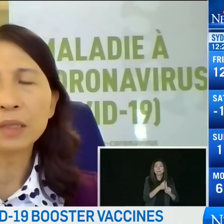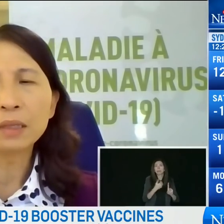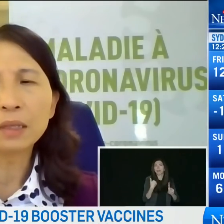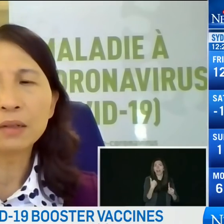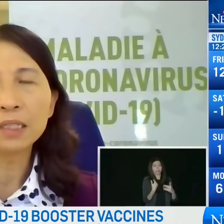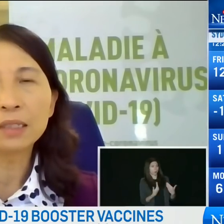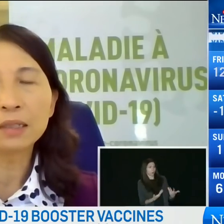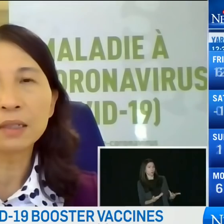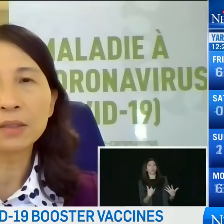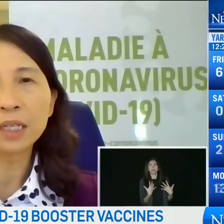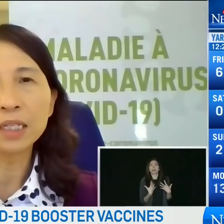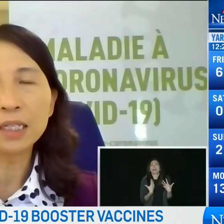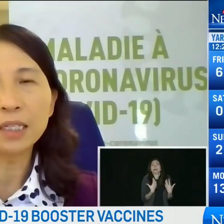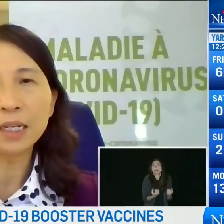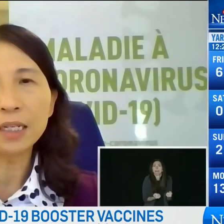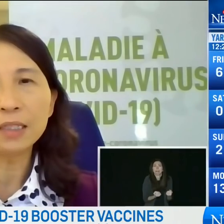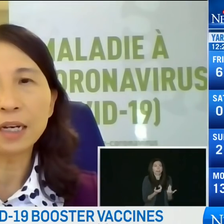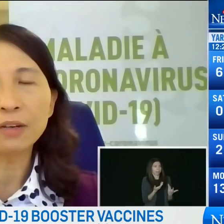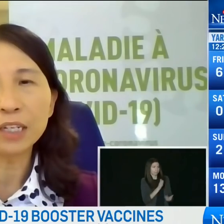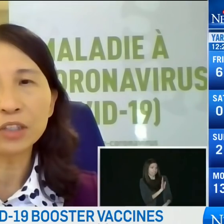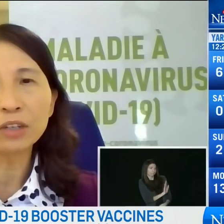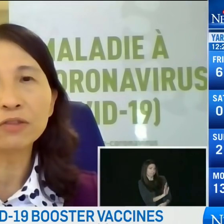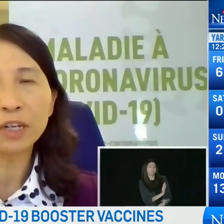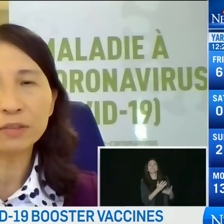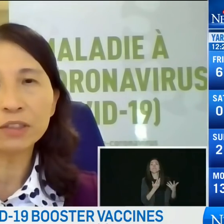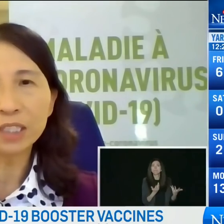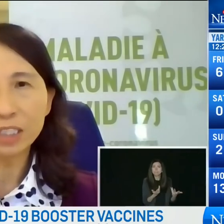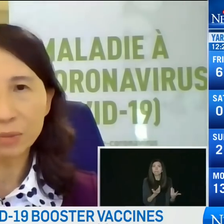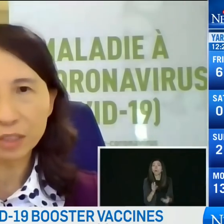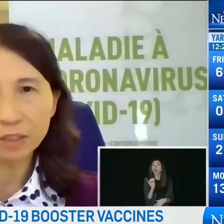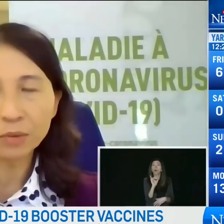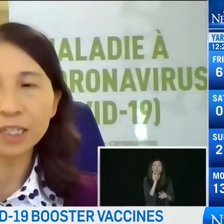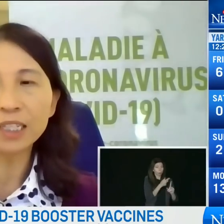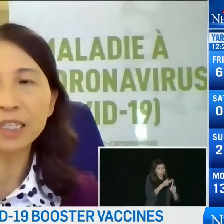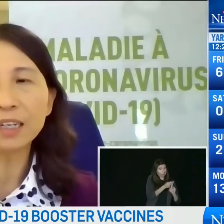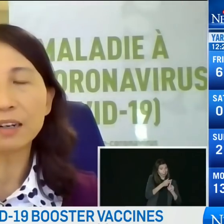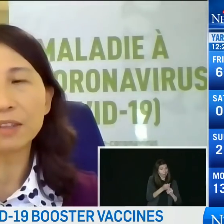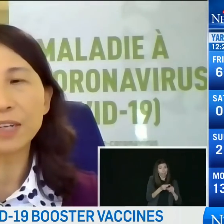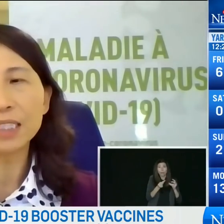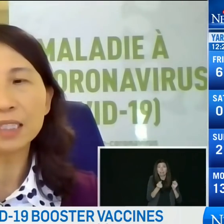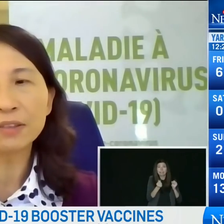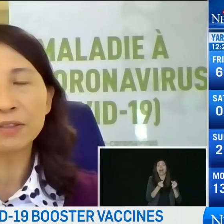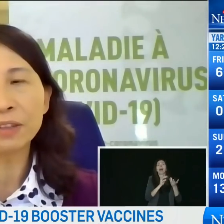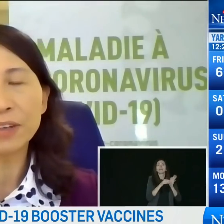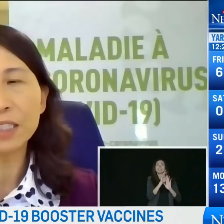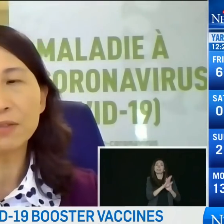RISK CONDITIONS.